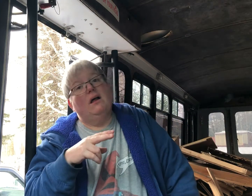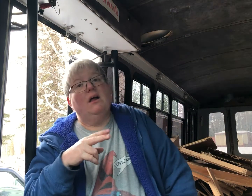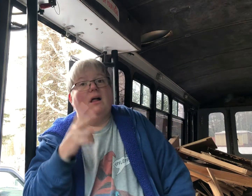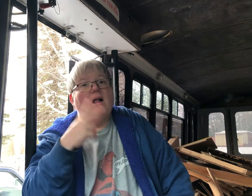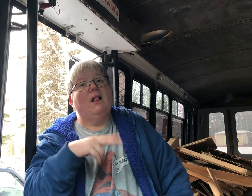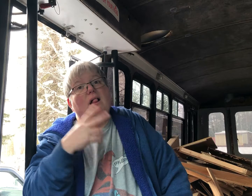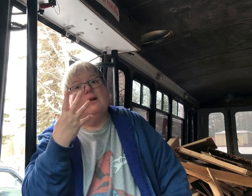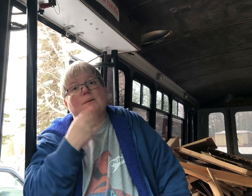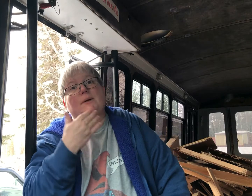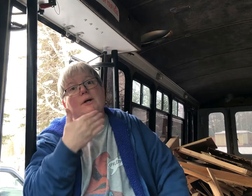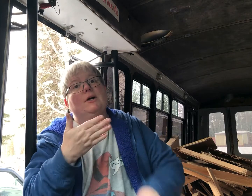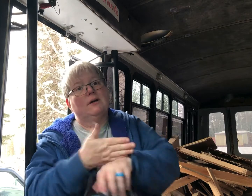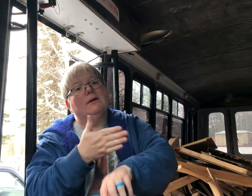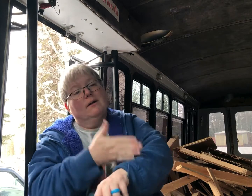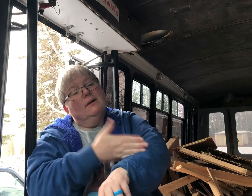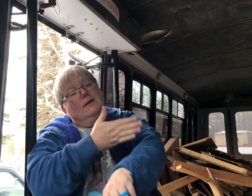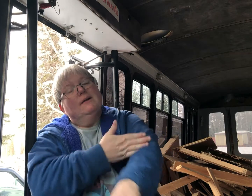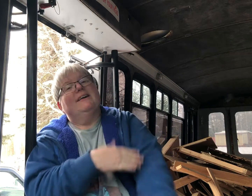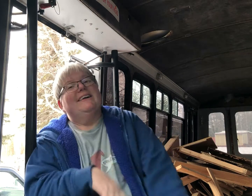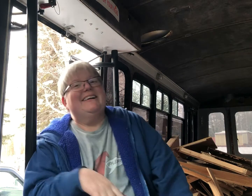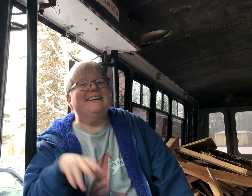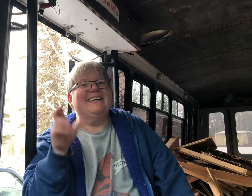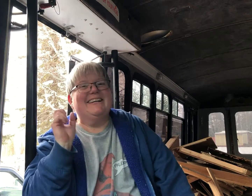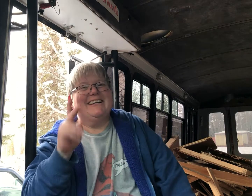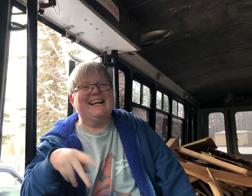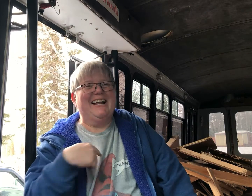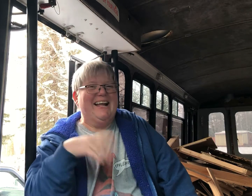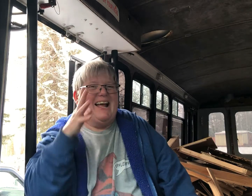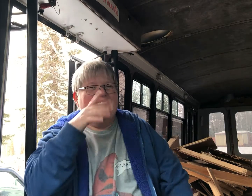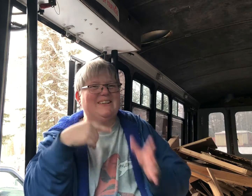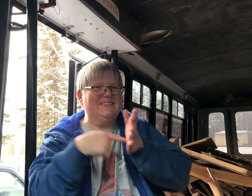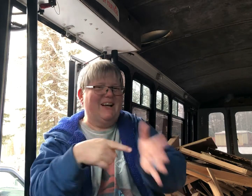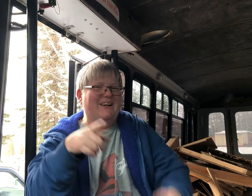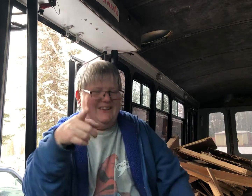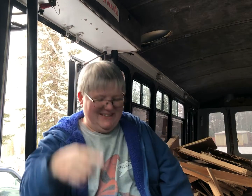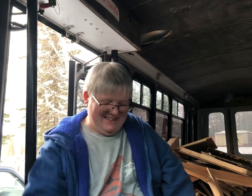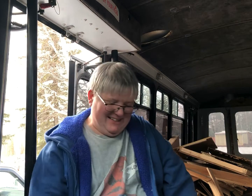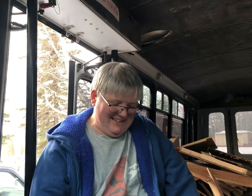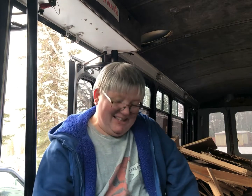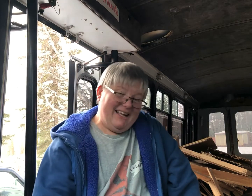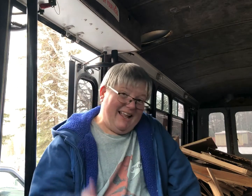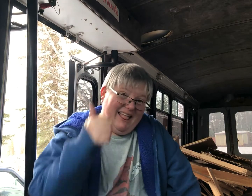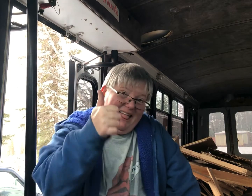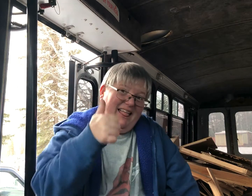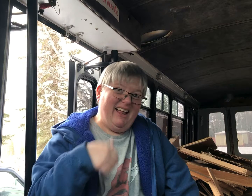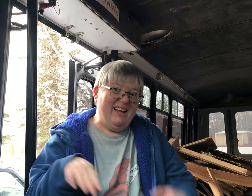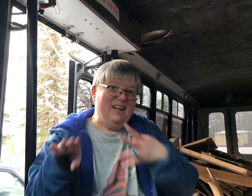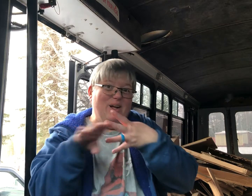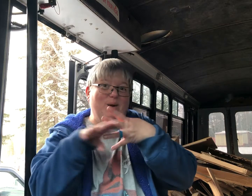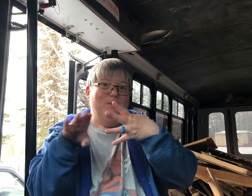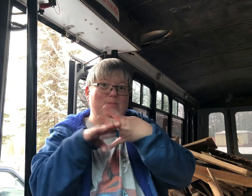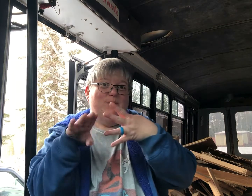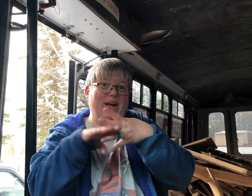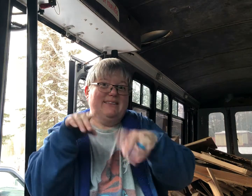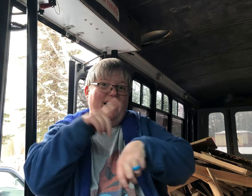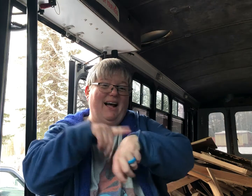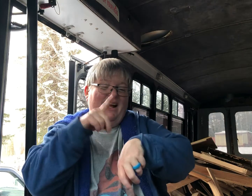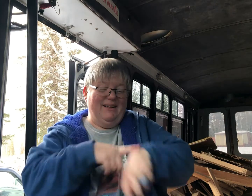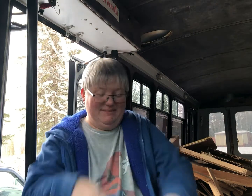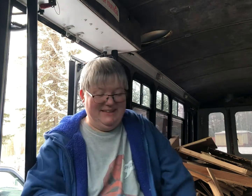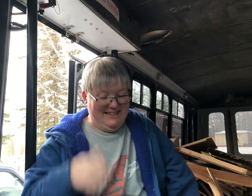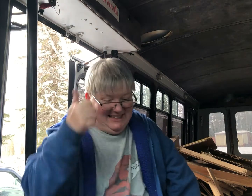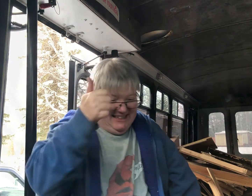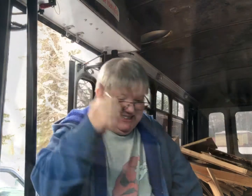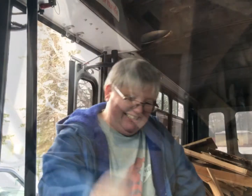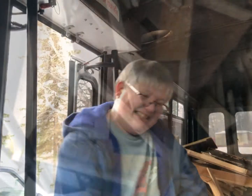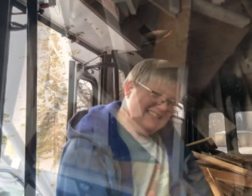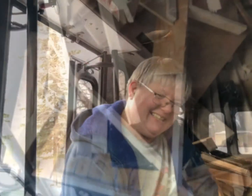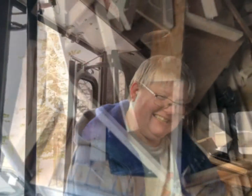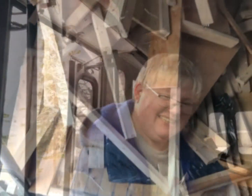But it's looking pretty good. I'm improving. I'll show you. Whoo! It's break time. Yeah.